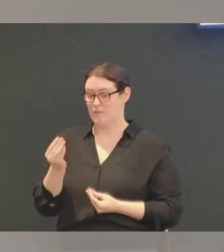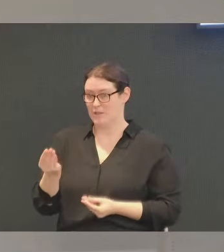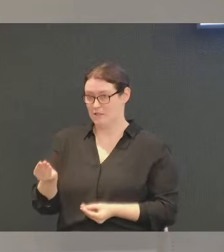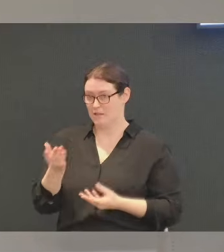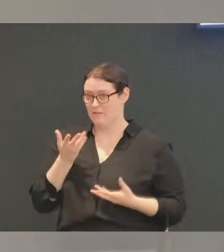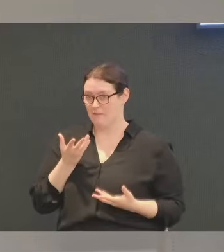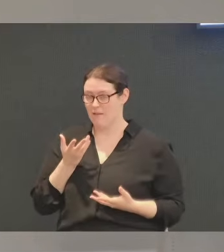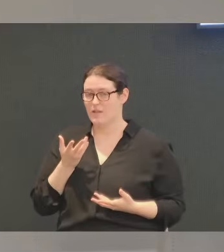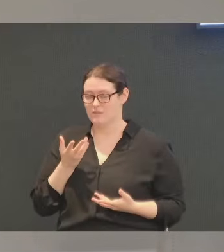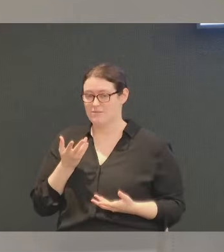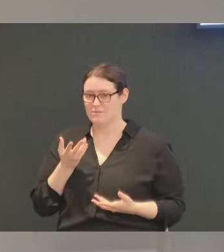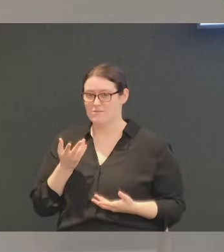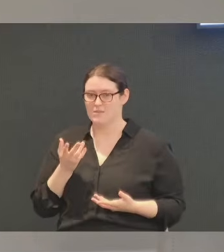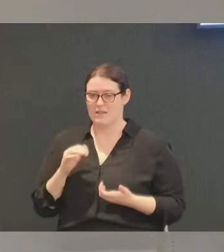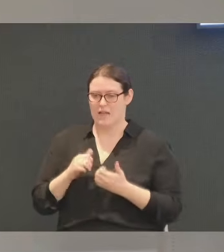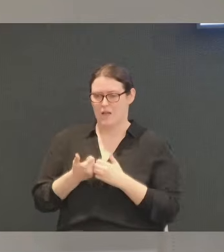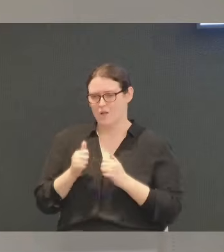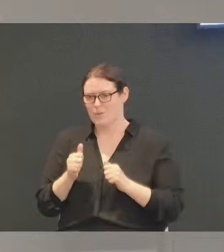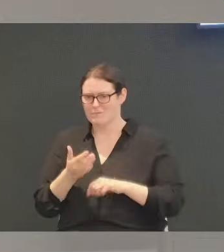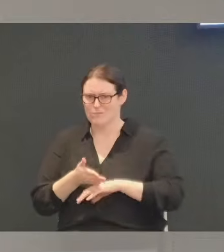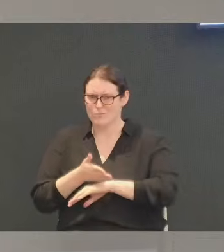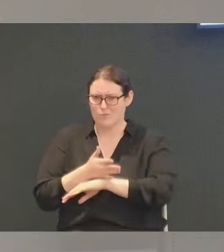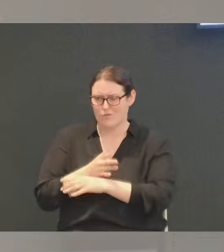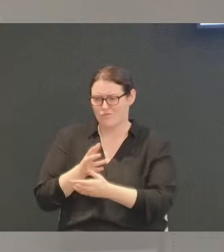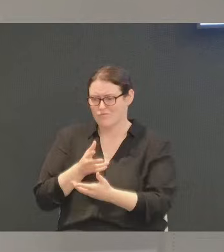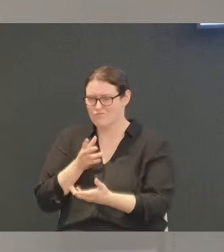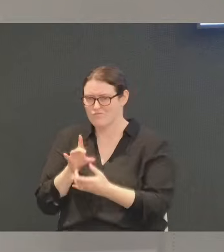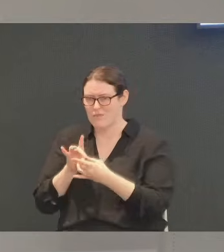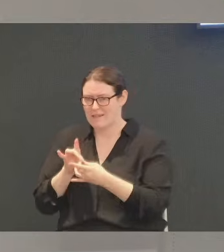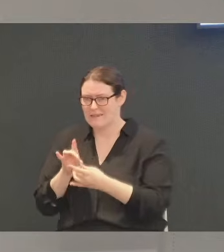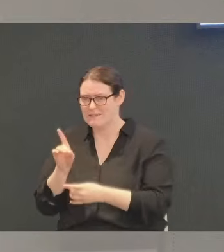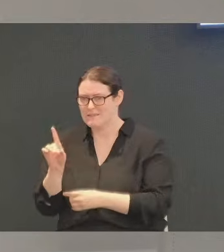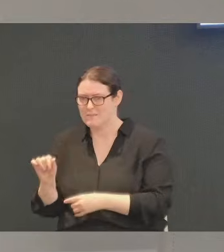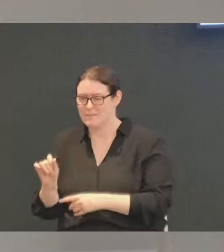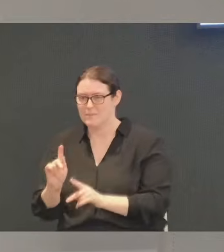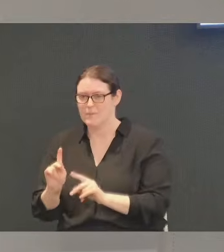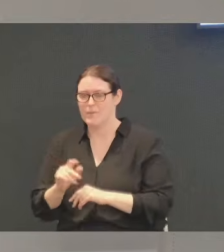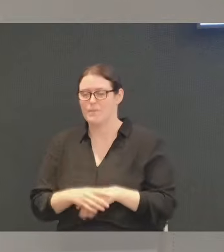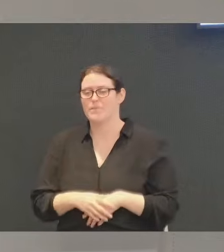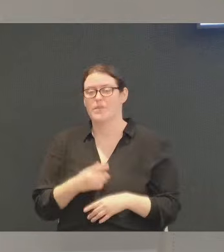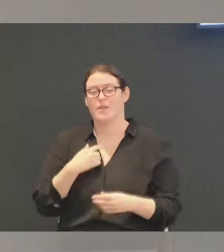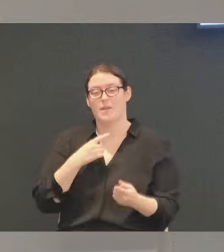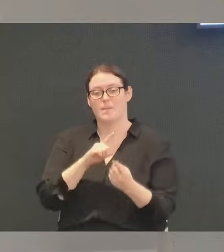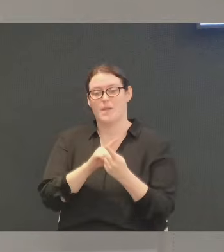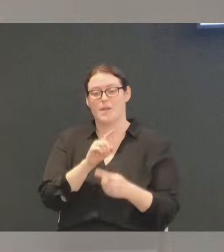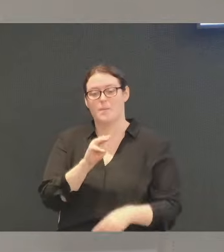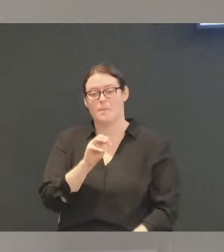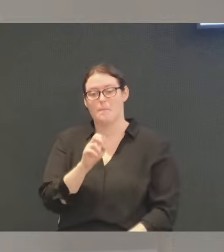as far as how we can do better in this county. I also met with Mark Mallerie and Jeffrey Anderson